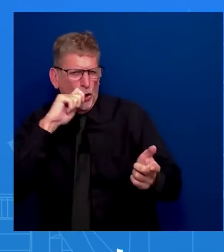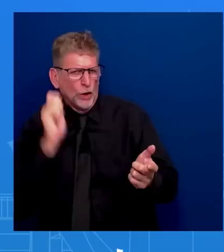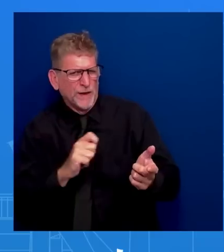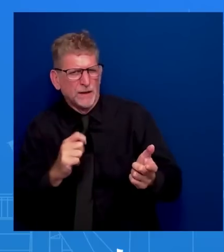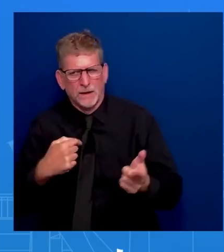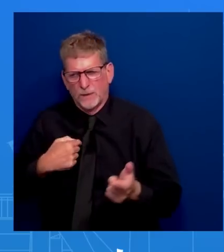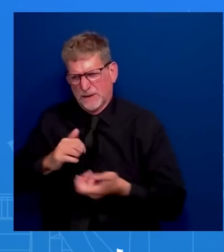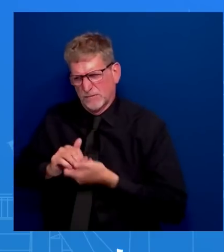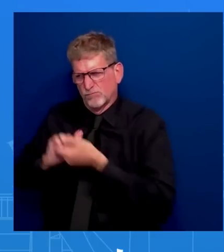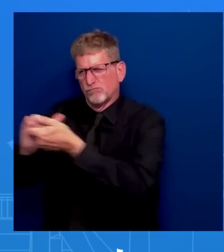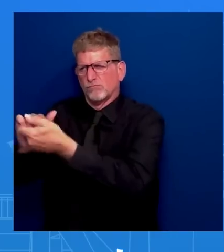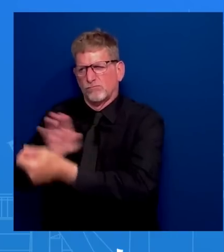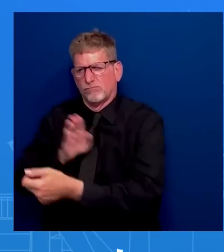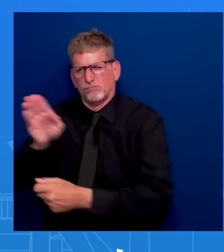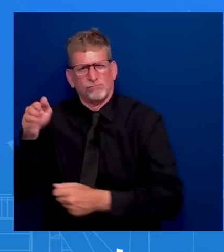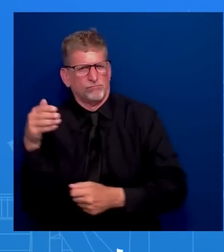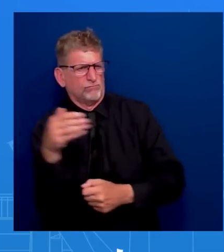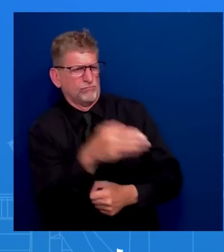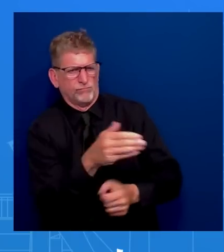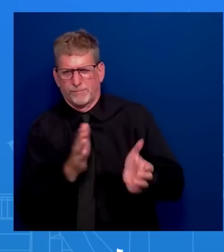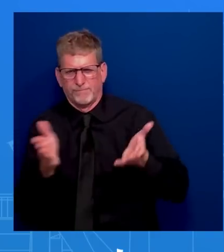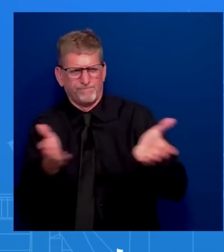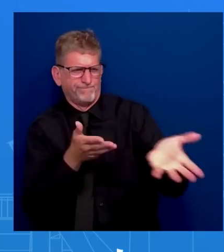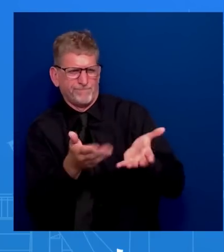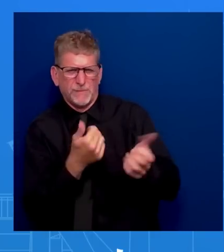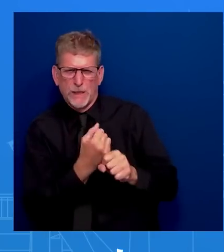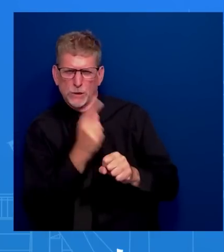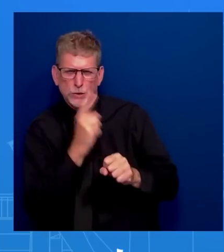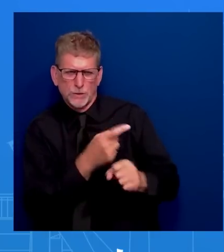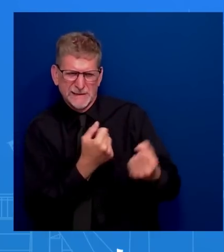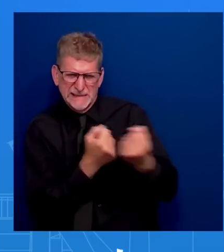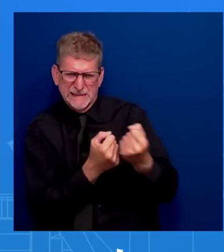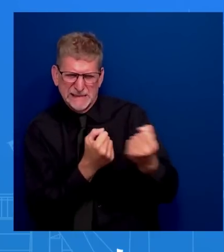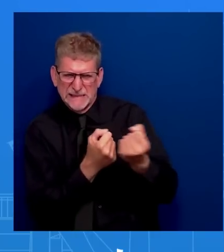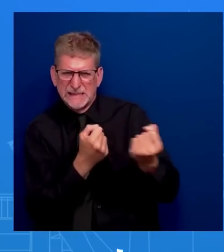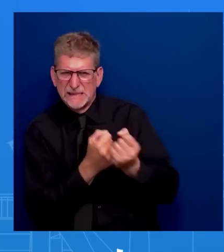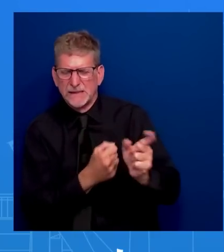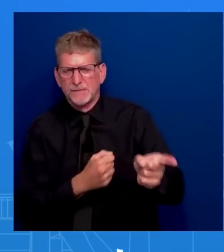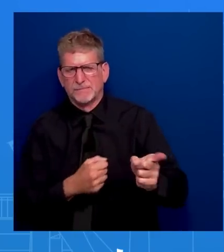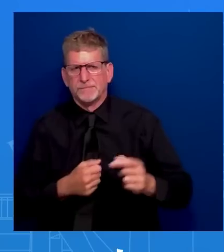Go ahead. The Press: Thanks, Karine. President Biden is scheduled to leave town for South Carolina tomorrow.